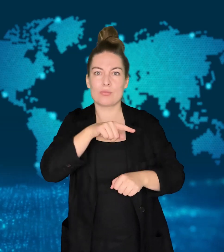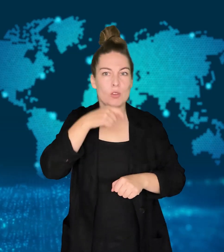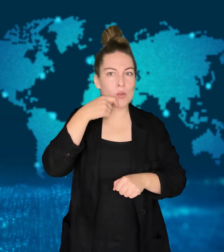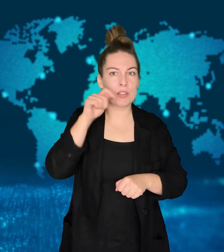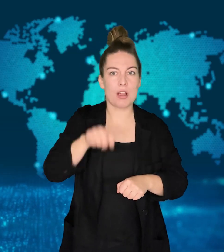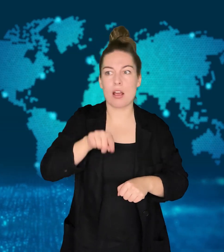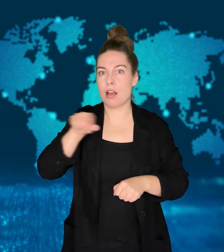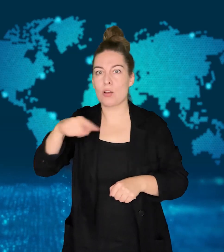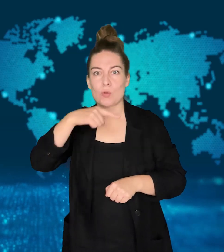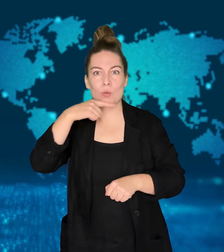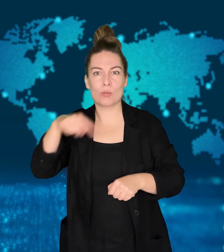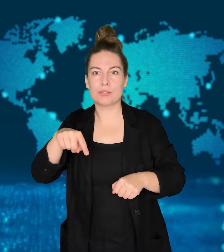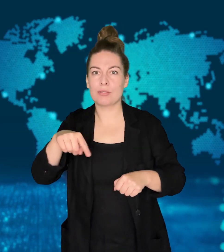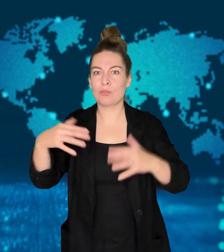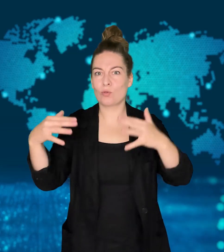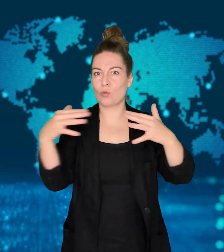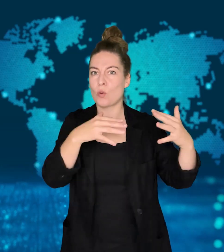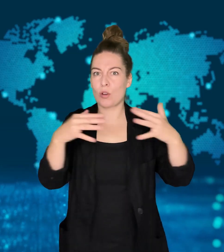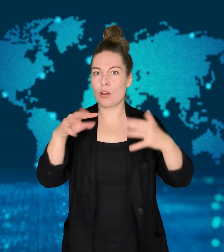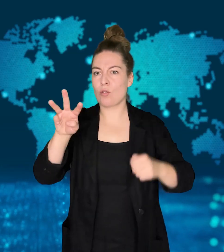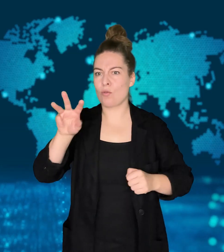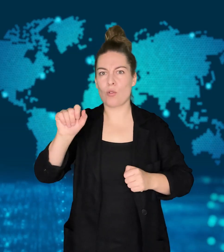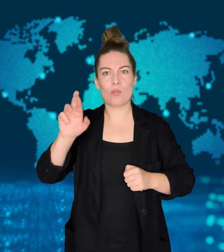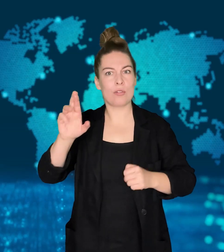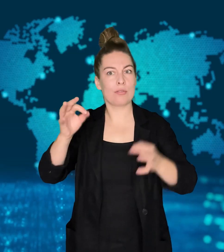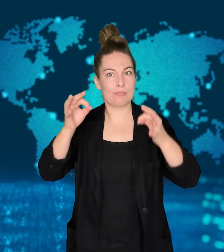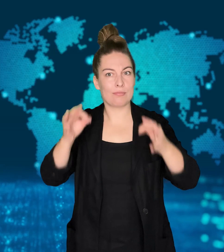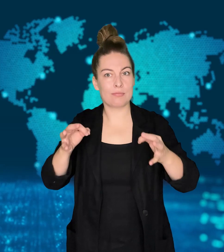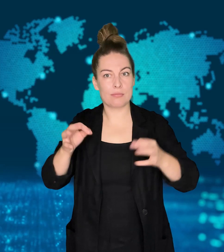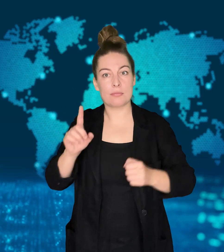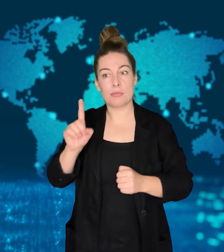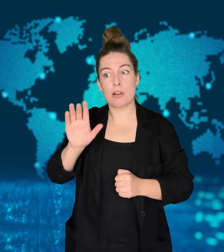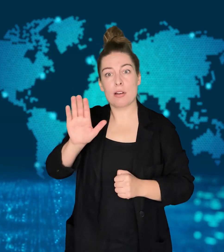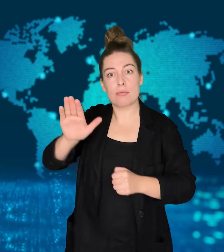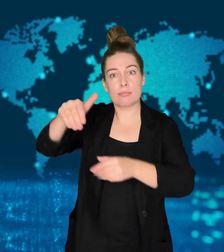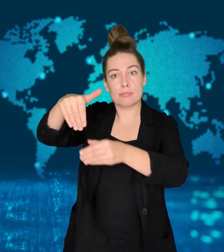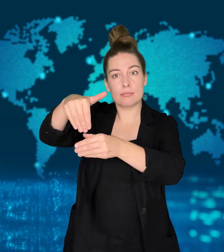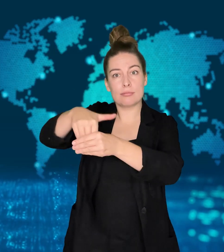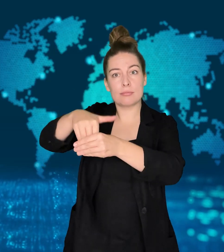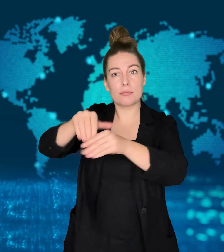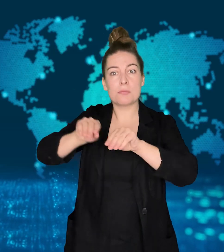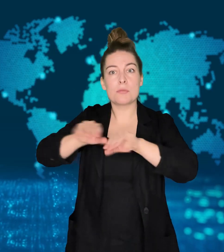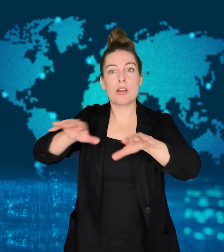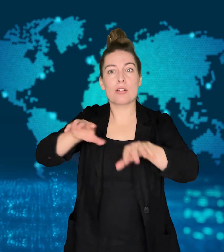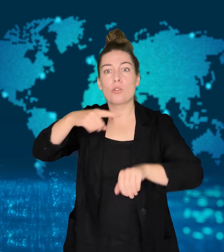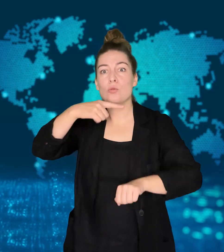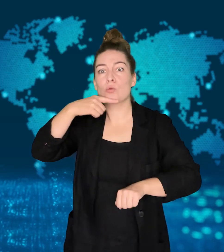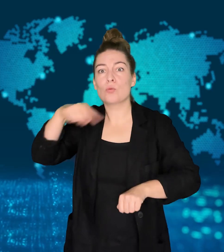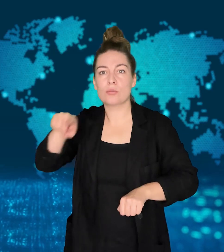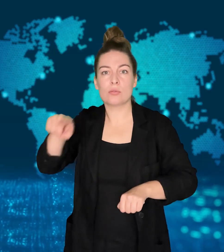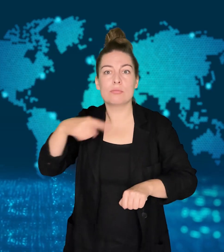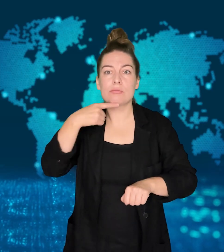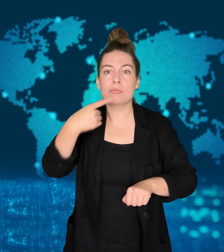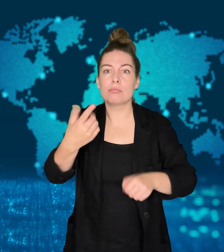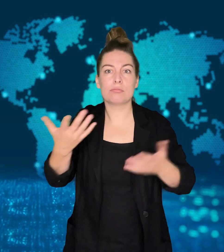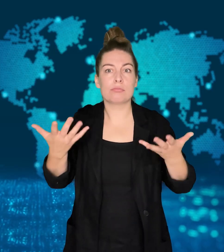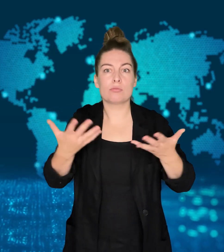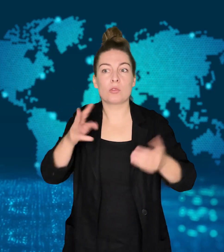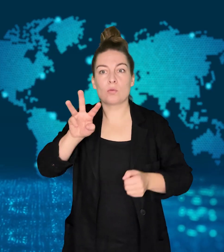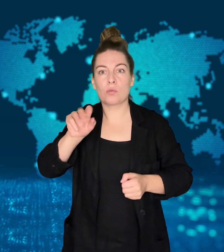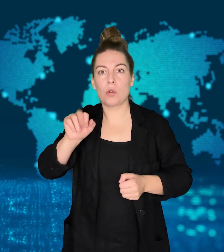a necessary response to the expansion of NATO and the US.